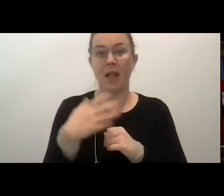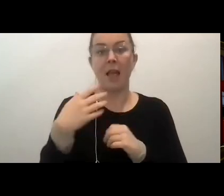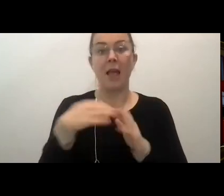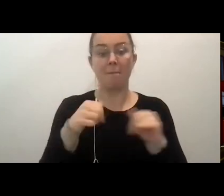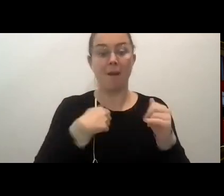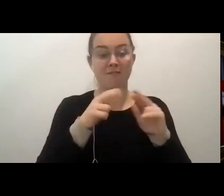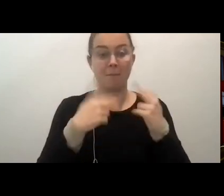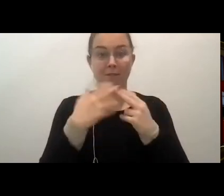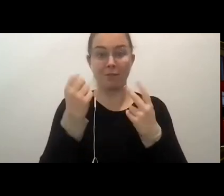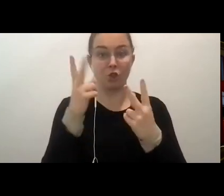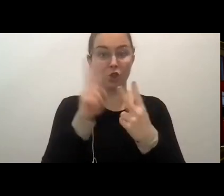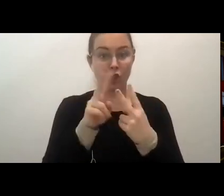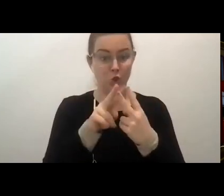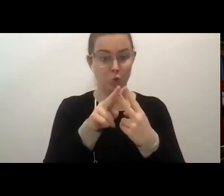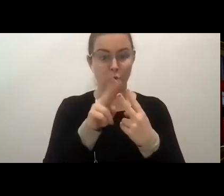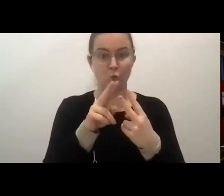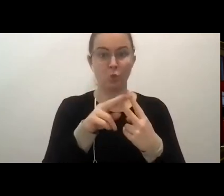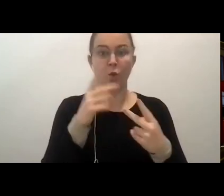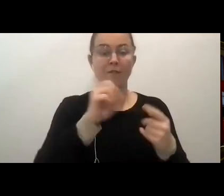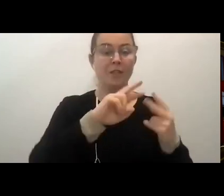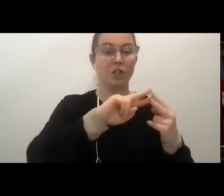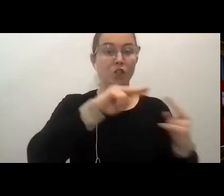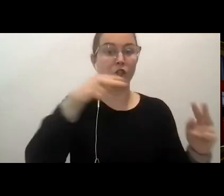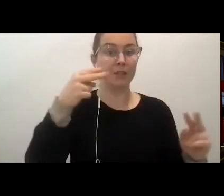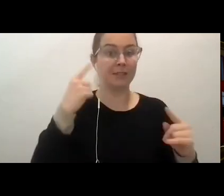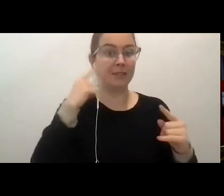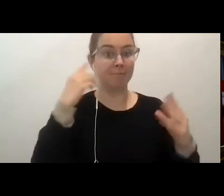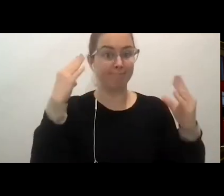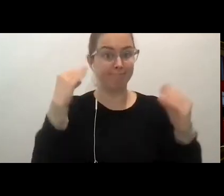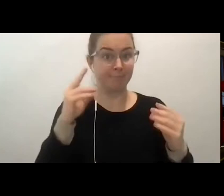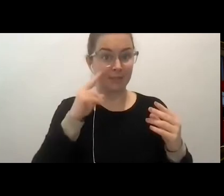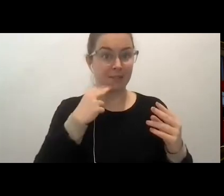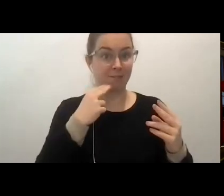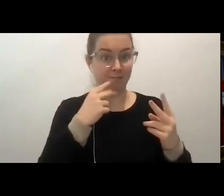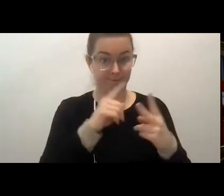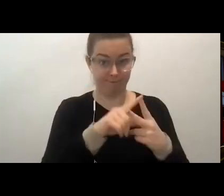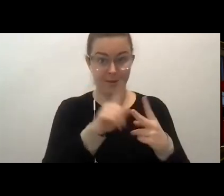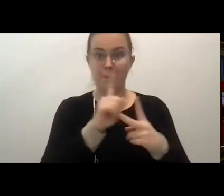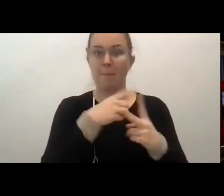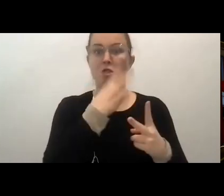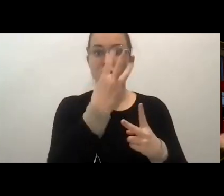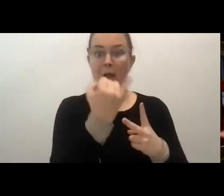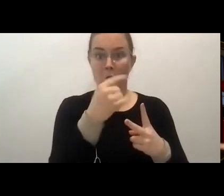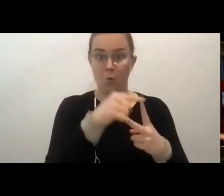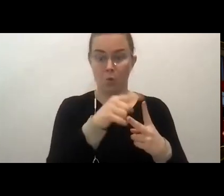We have the genetic sensory neural hearing loss which three of my uncles have and we have my uncle Jake, who